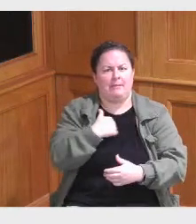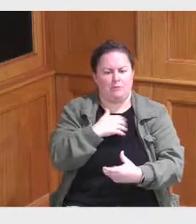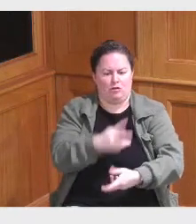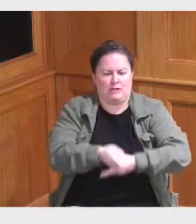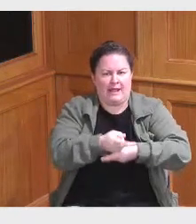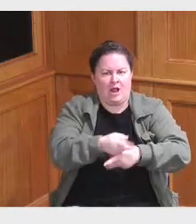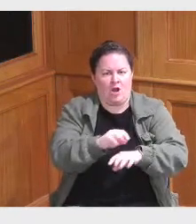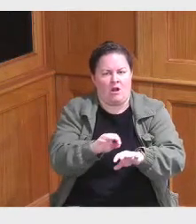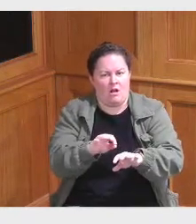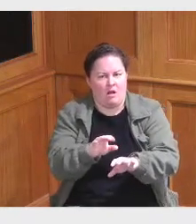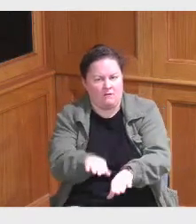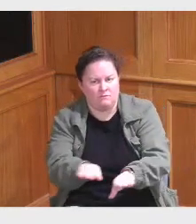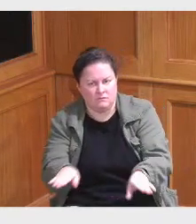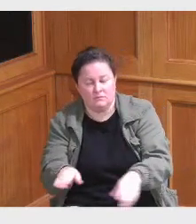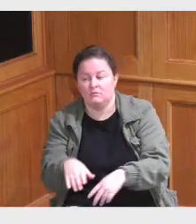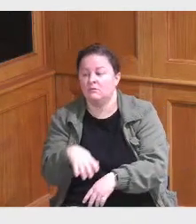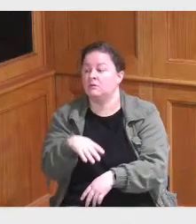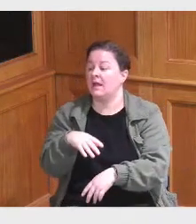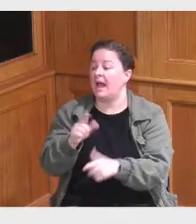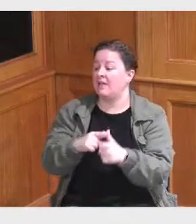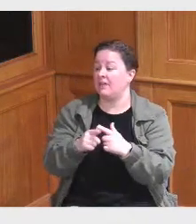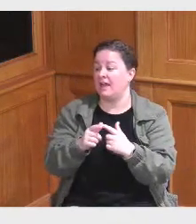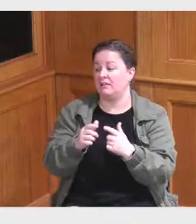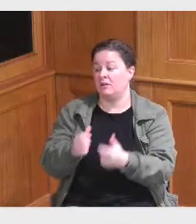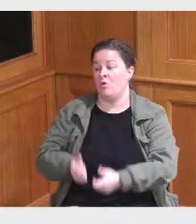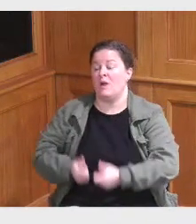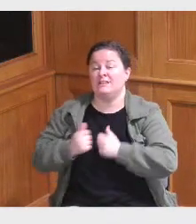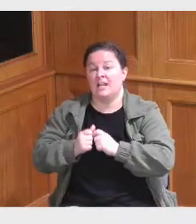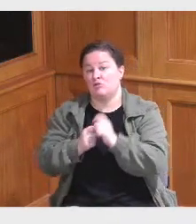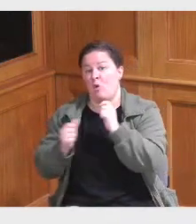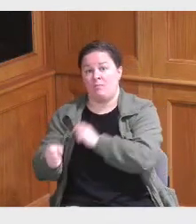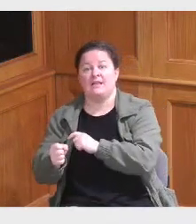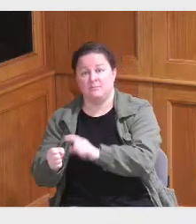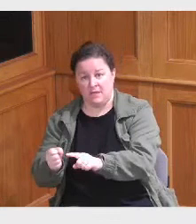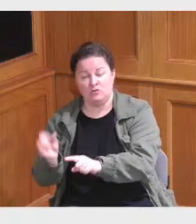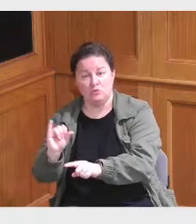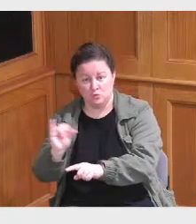or residential placement so regardless of their placement we still have opportunities for them